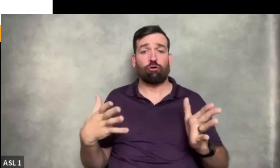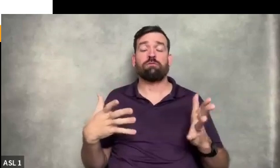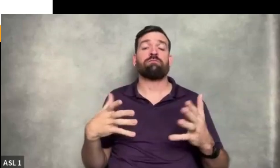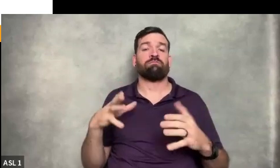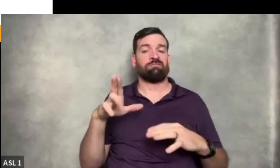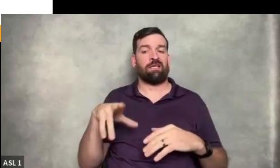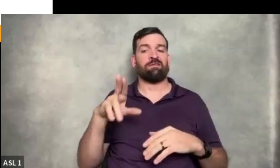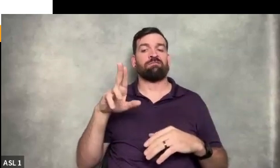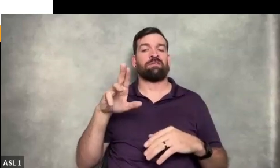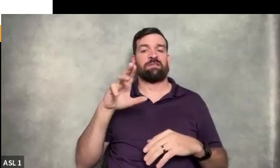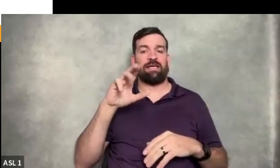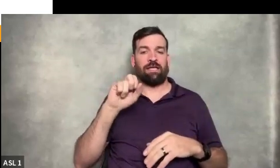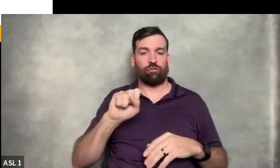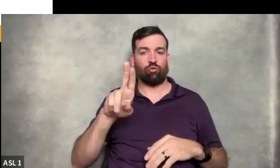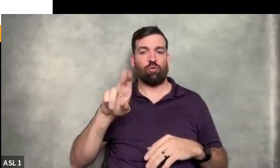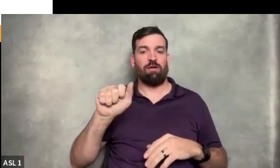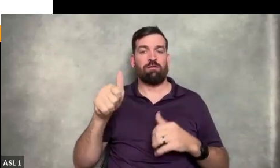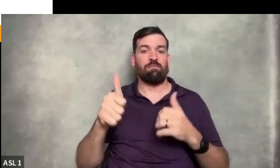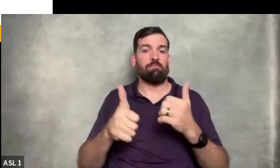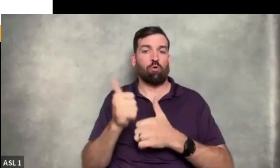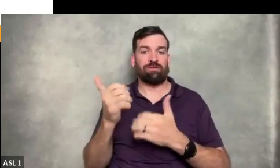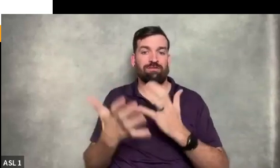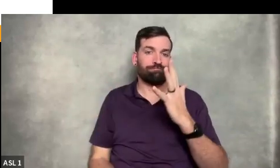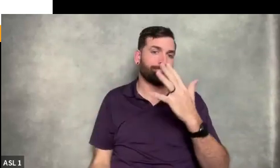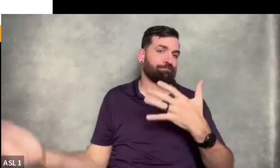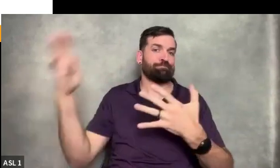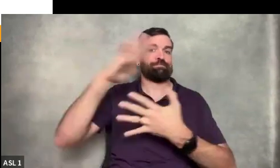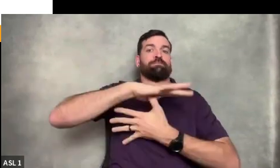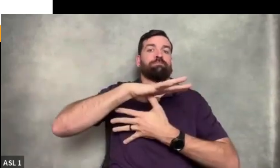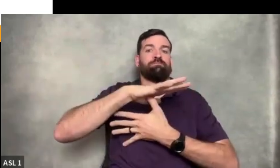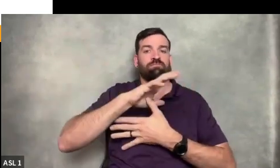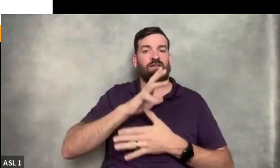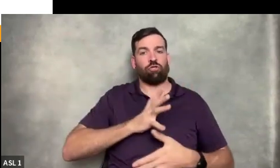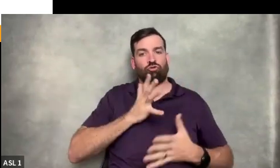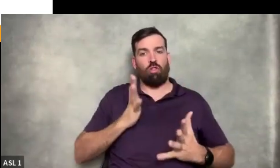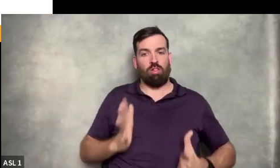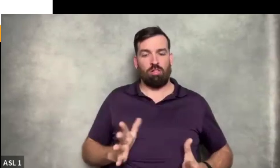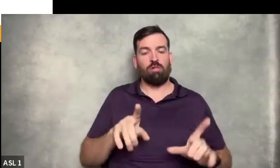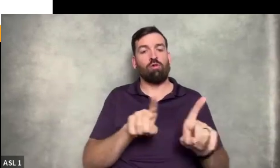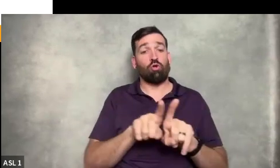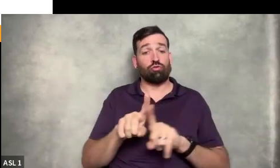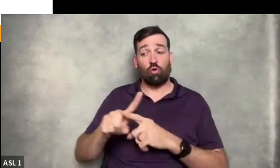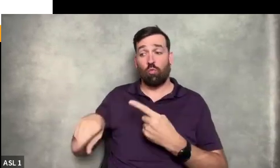aging, the highest ranking official of the state unit on aging and, when applicable, also by the